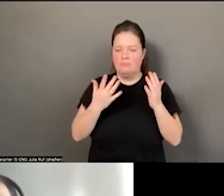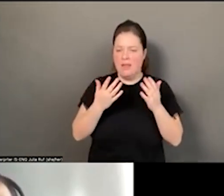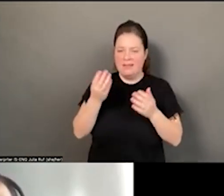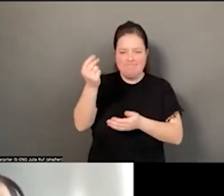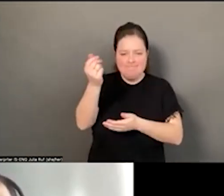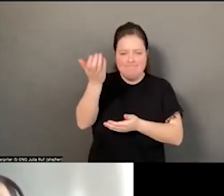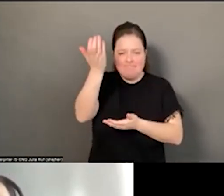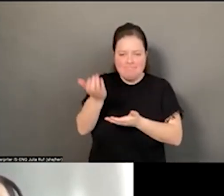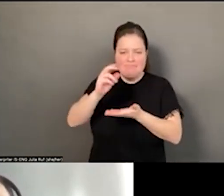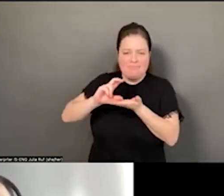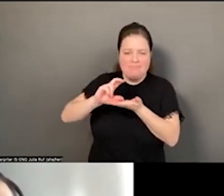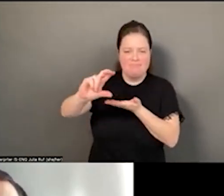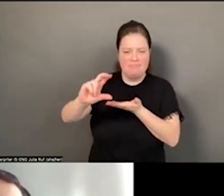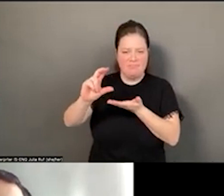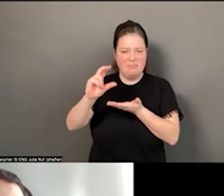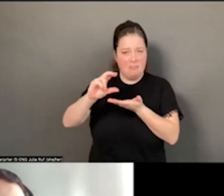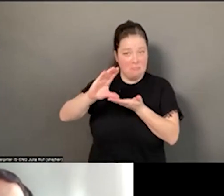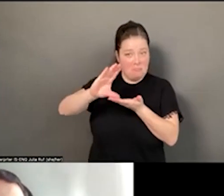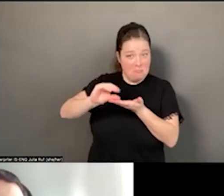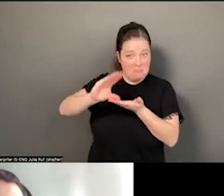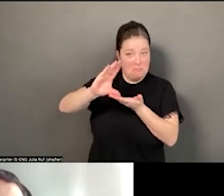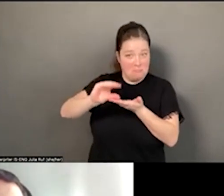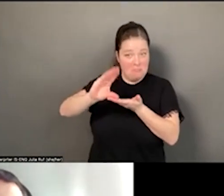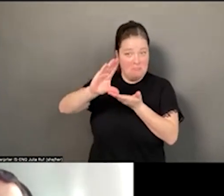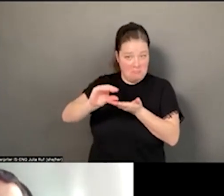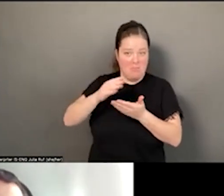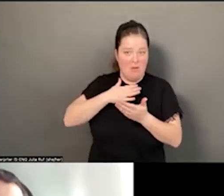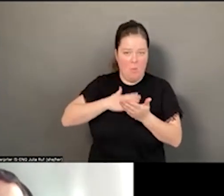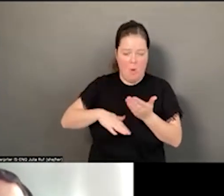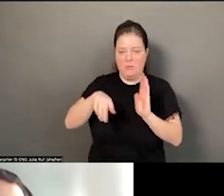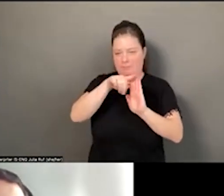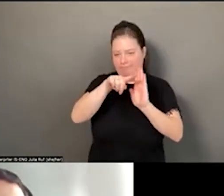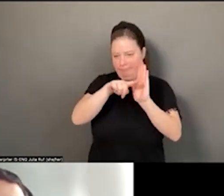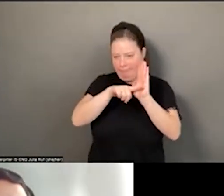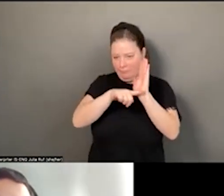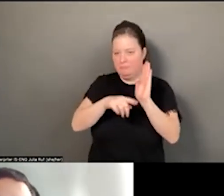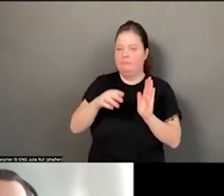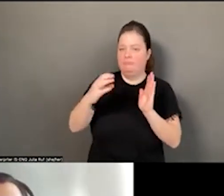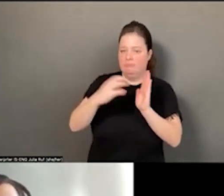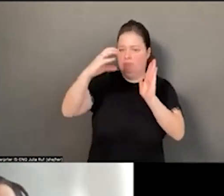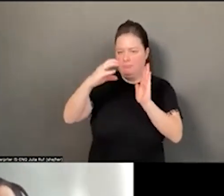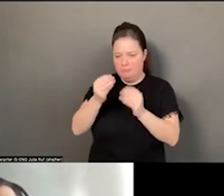and hopefully next year there will be a study on the transition from shelter